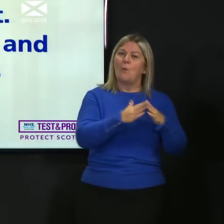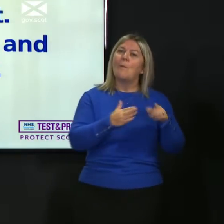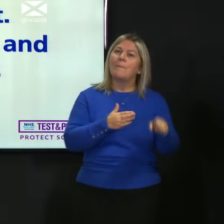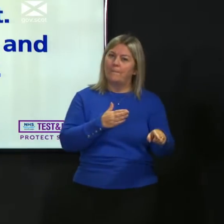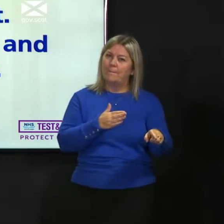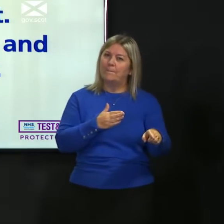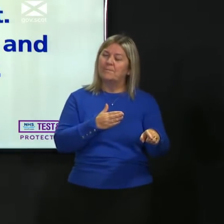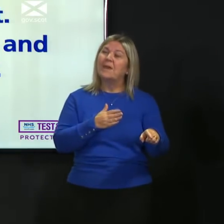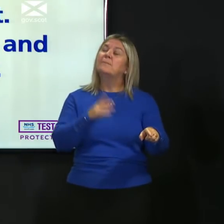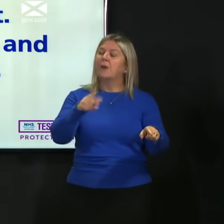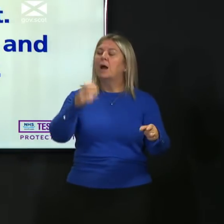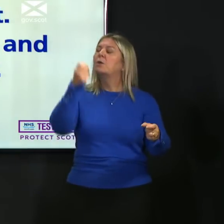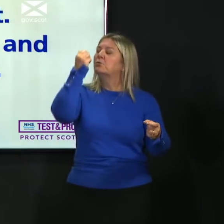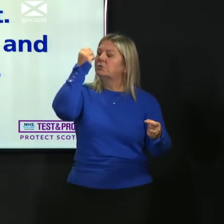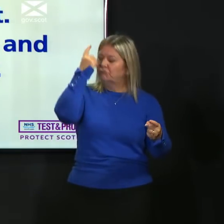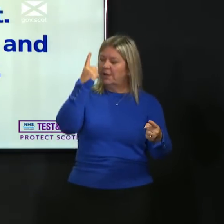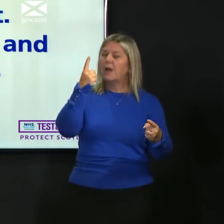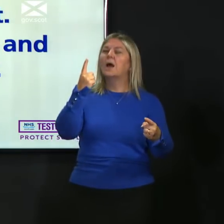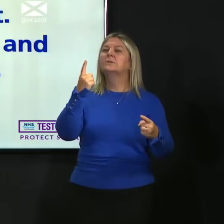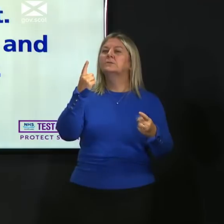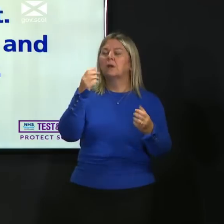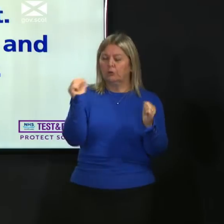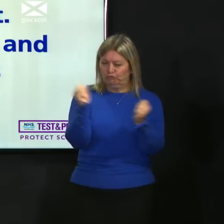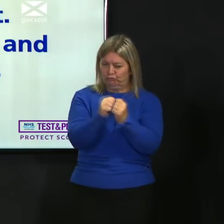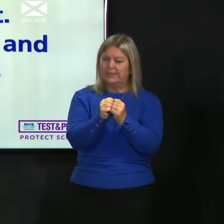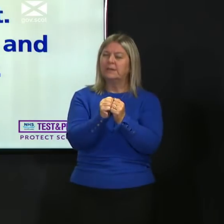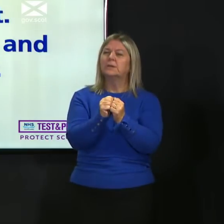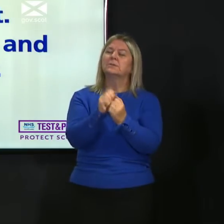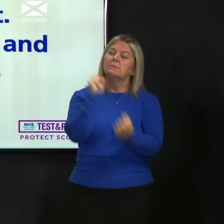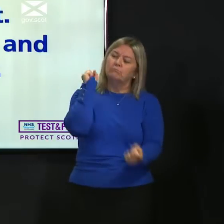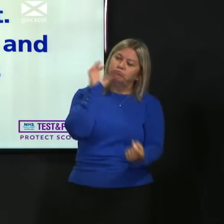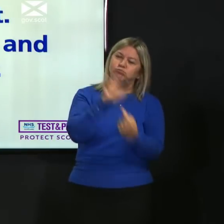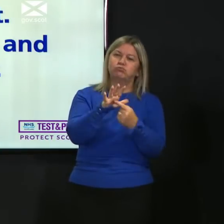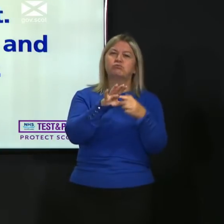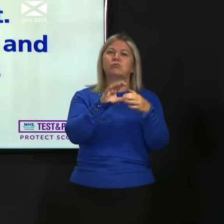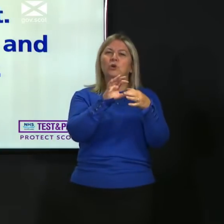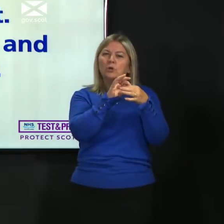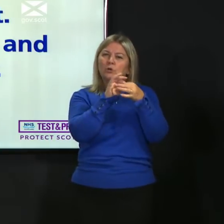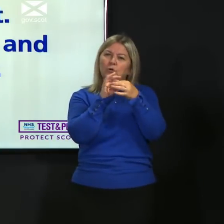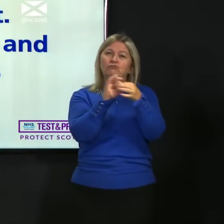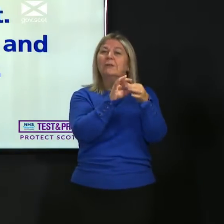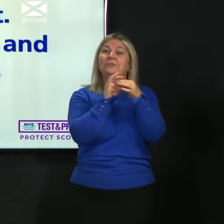relationship. And we are doing everything we can, and looking at many possibilities,